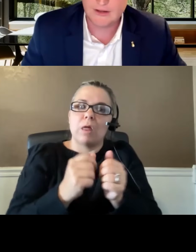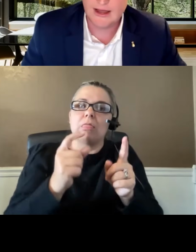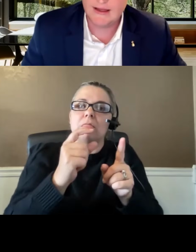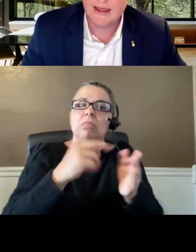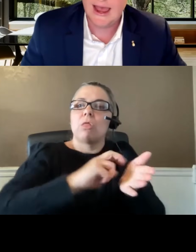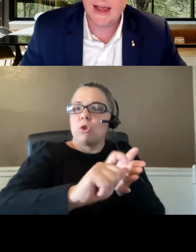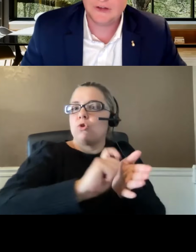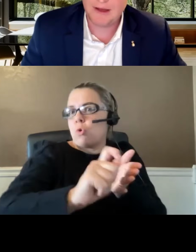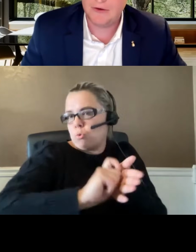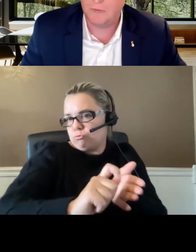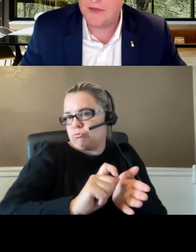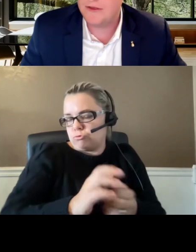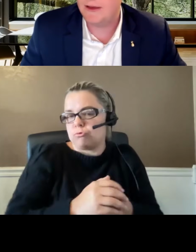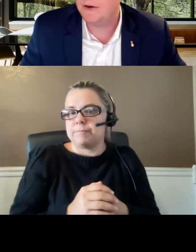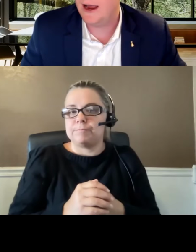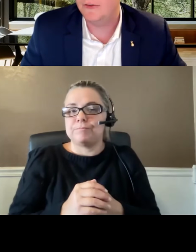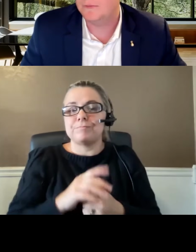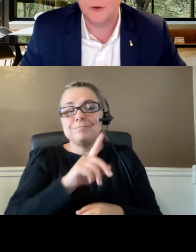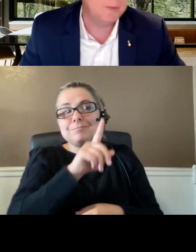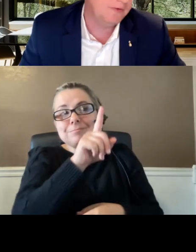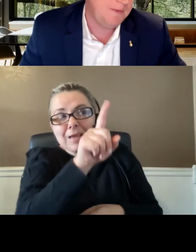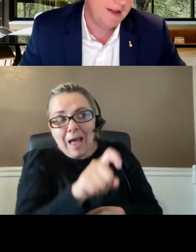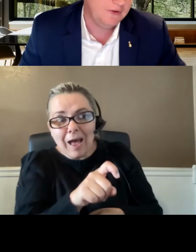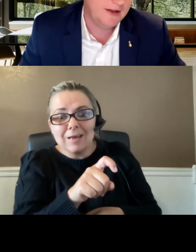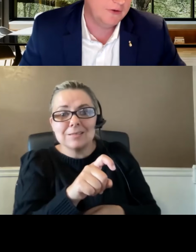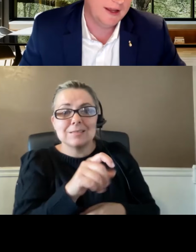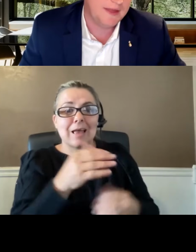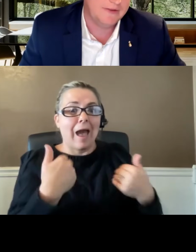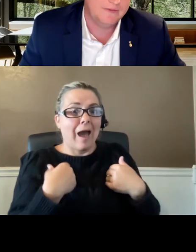that. Ask about whether the vendor has multiple VPATs, right. So again that,